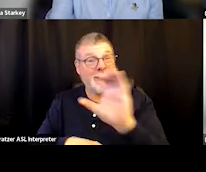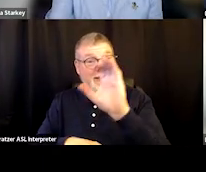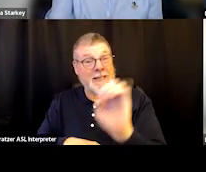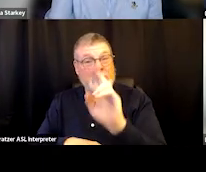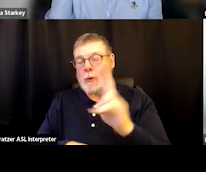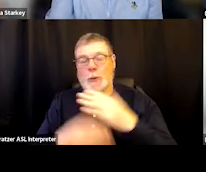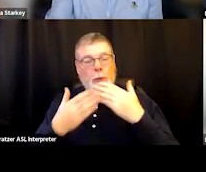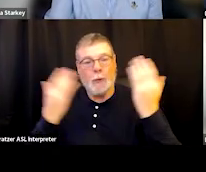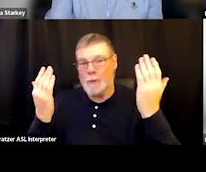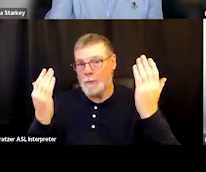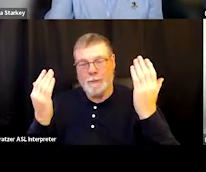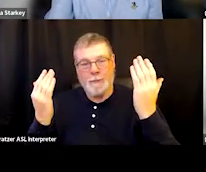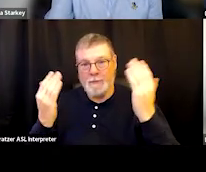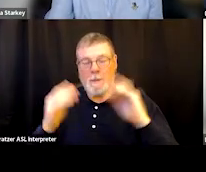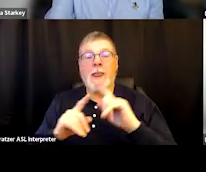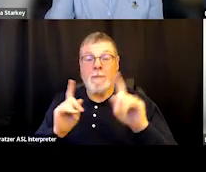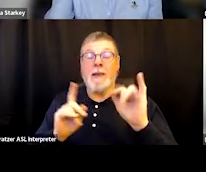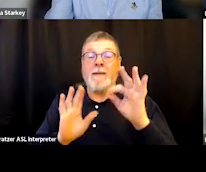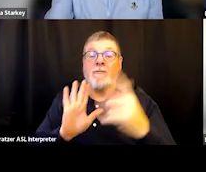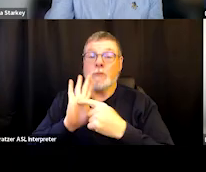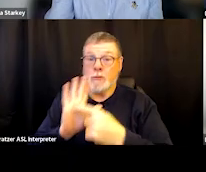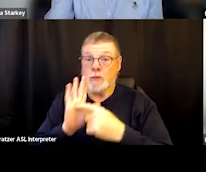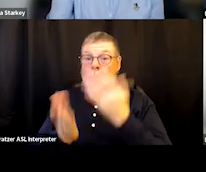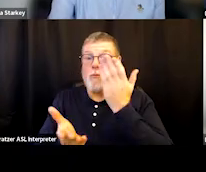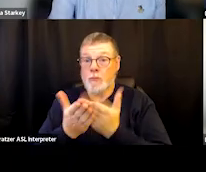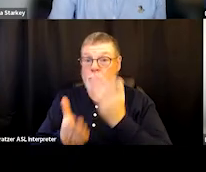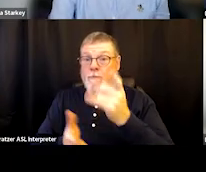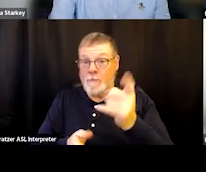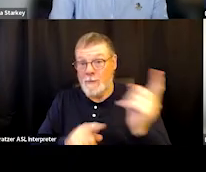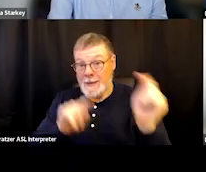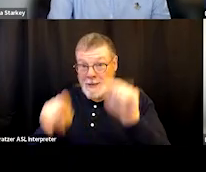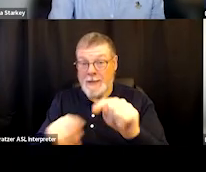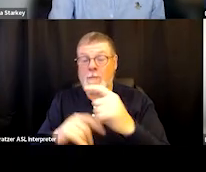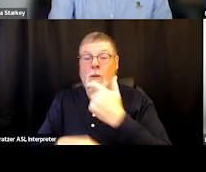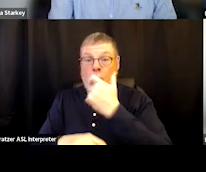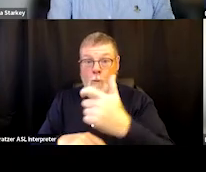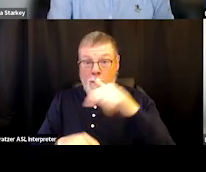but if you want to show that you have attended and completed the this follow-up training,